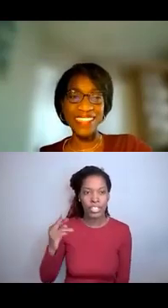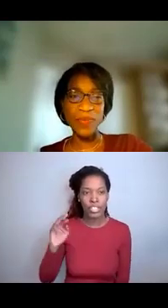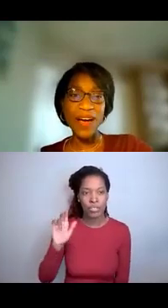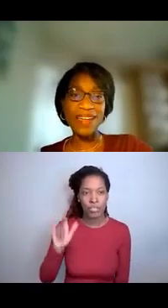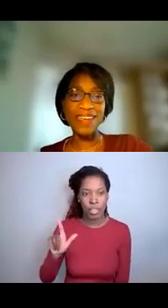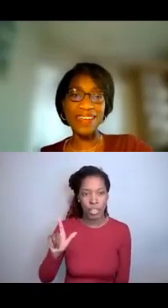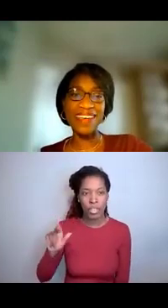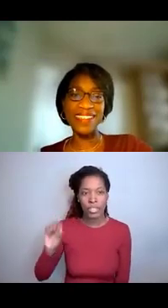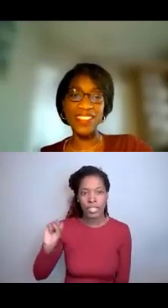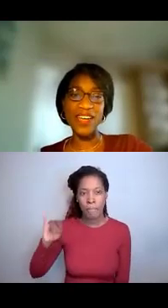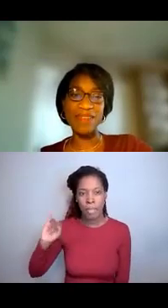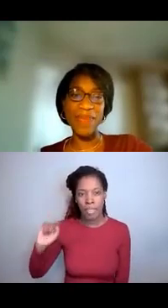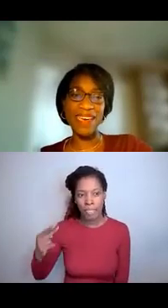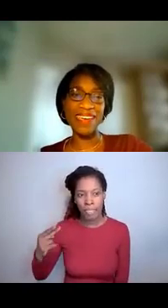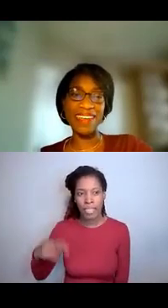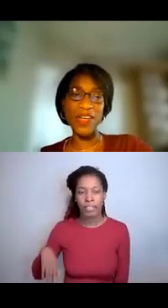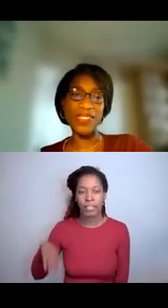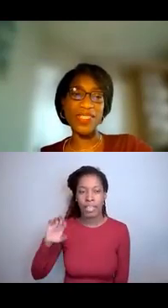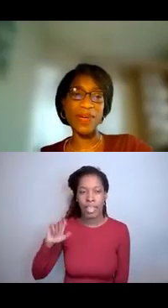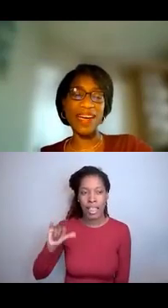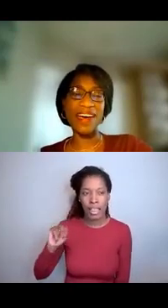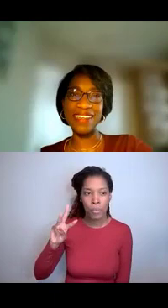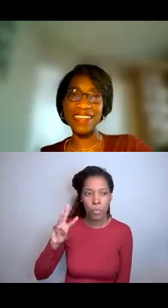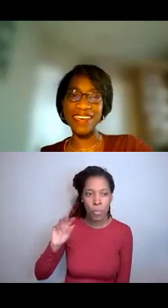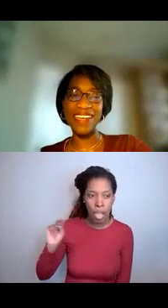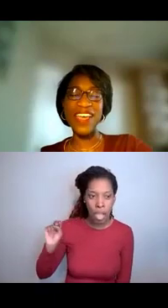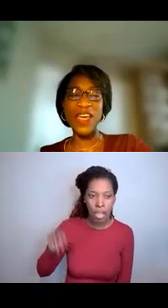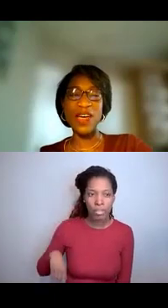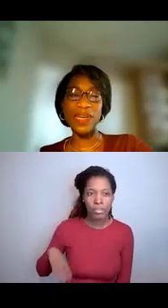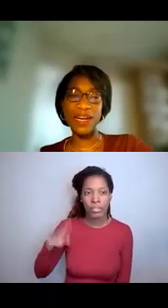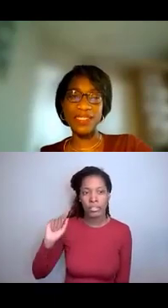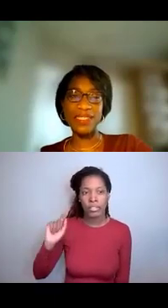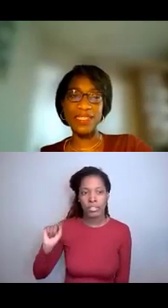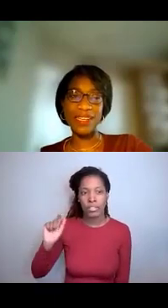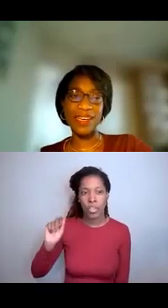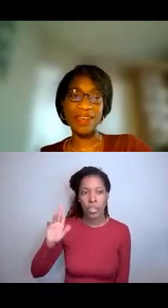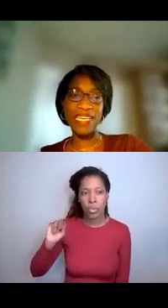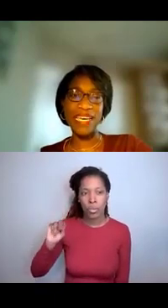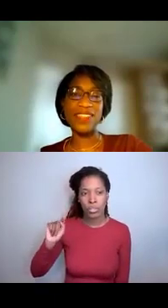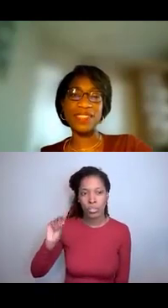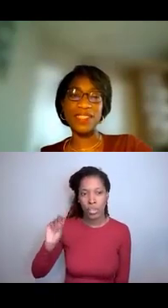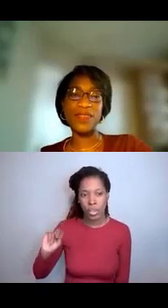Ellen Wann and Taunton Paine, and also our colleague at OER, Cindy Danielson